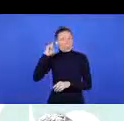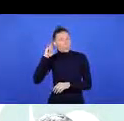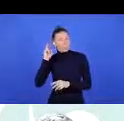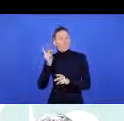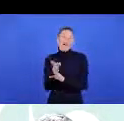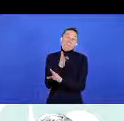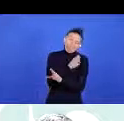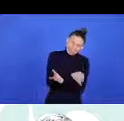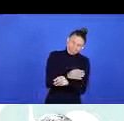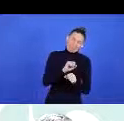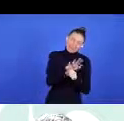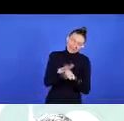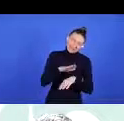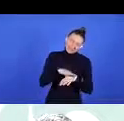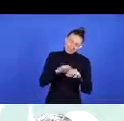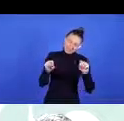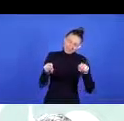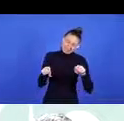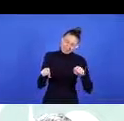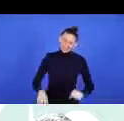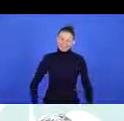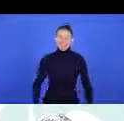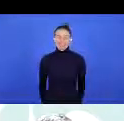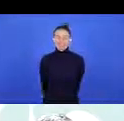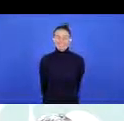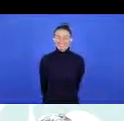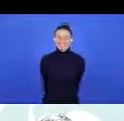a few ladies from our support group for cochlear implants,